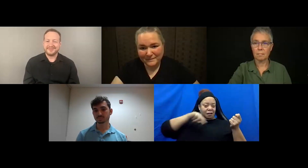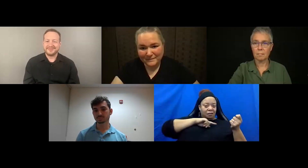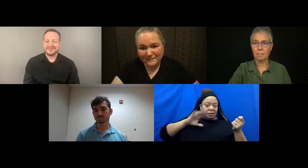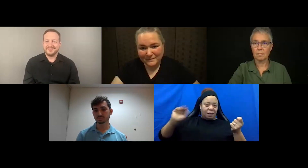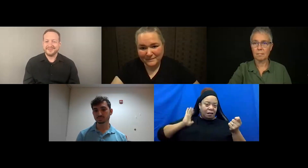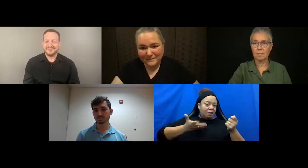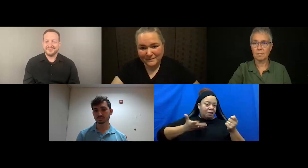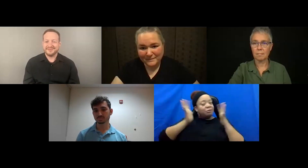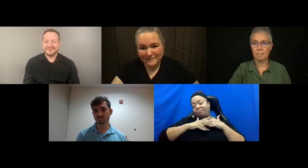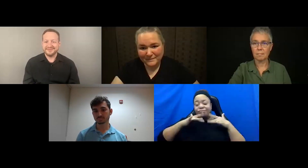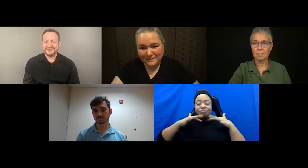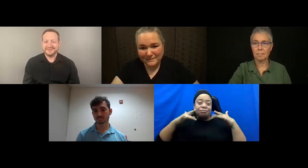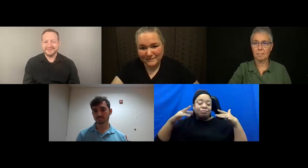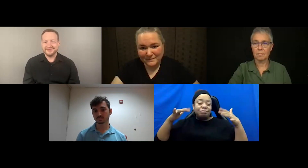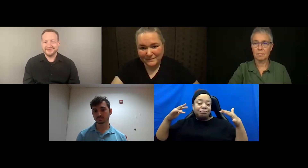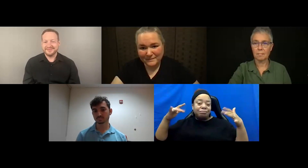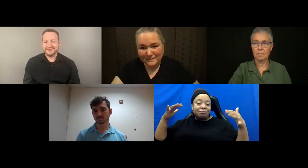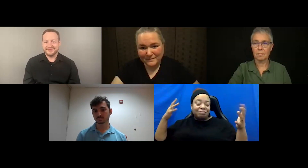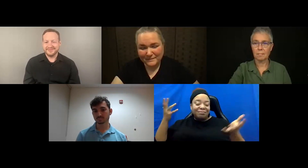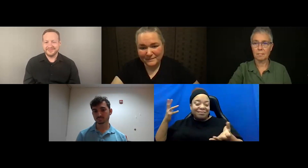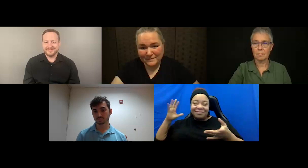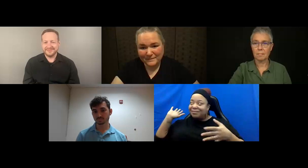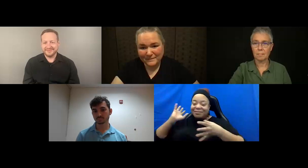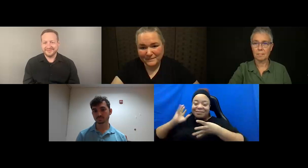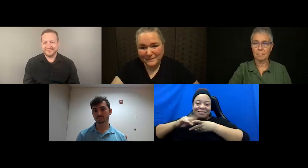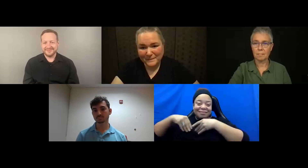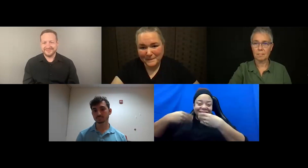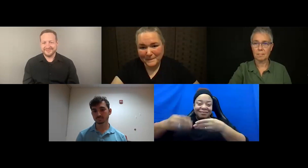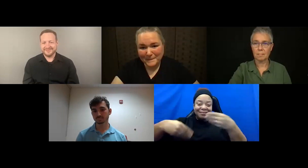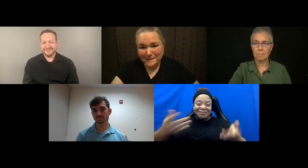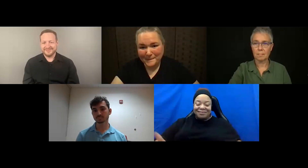There's control and management of it within our community, including the full span of diversity